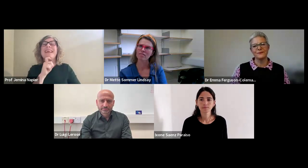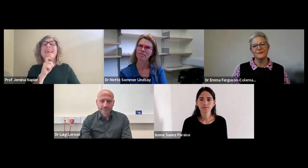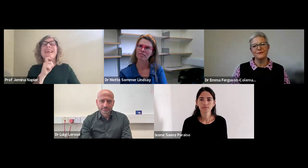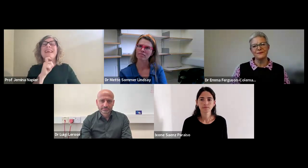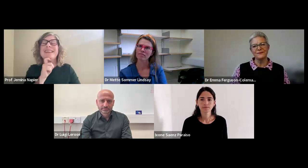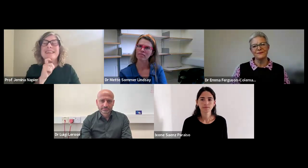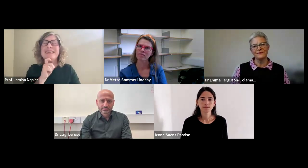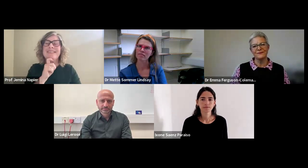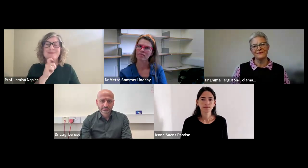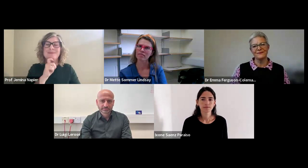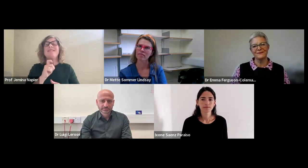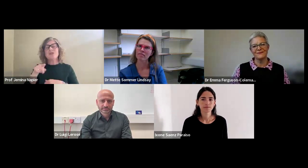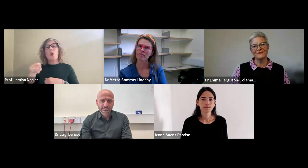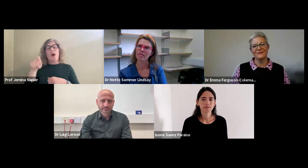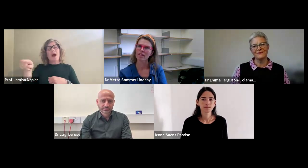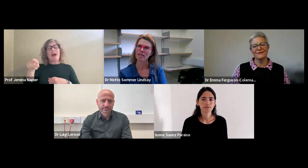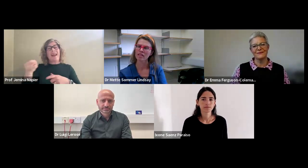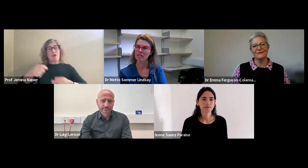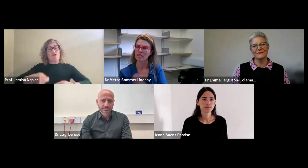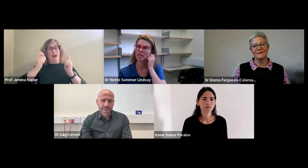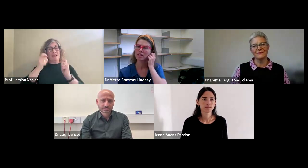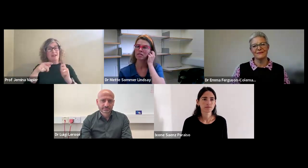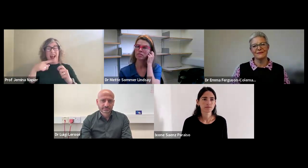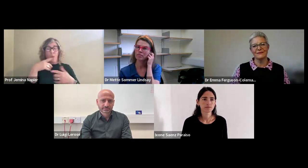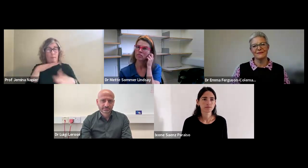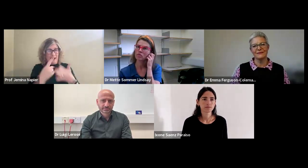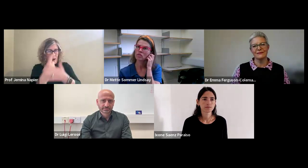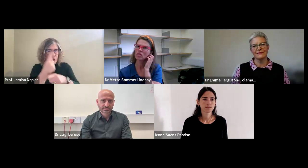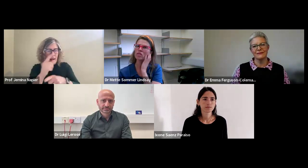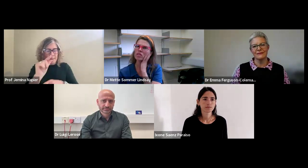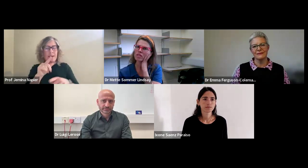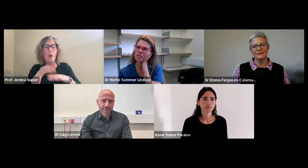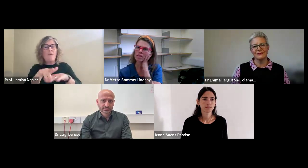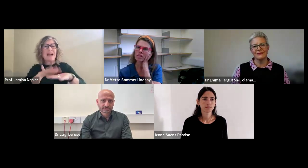your sign name? There it is Kevin, that's what it looks like. So Kevin has raised - and we've